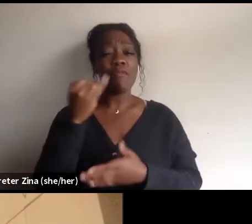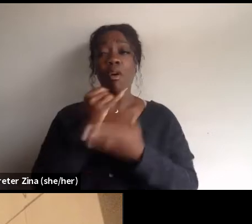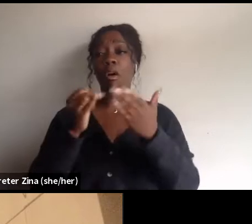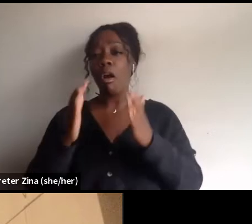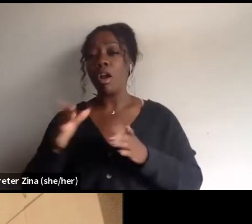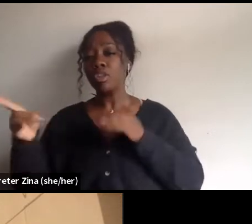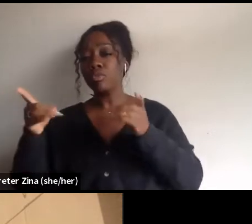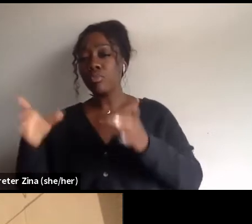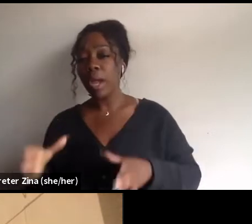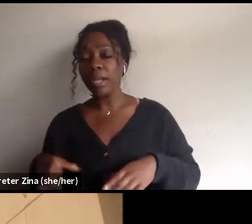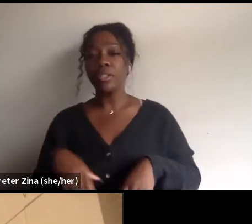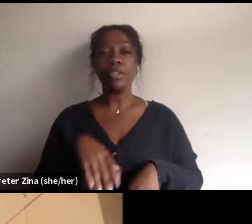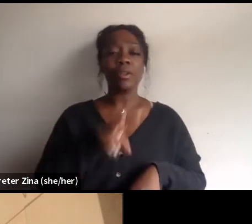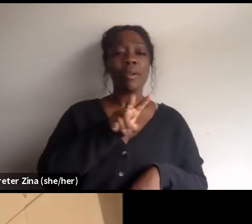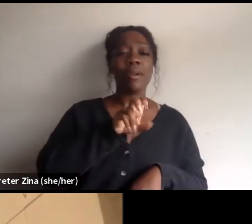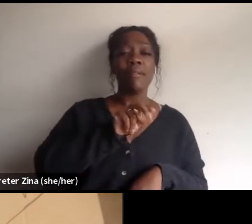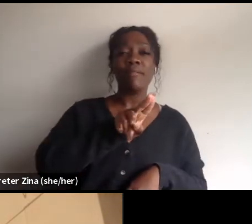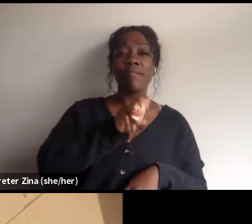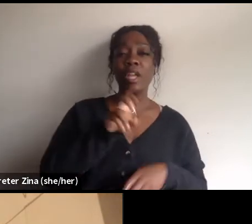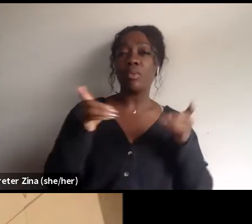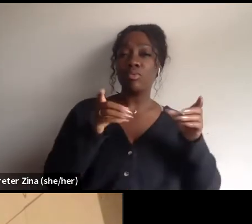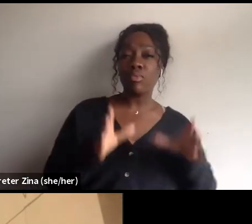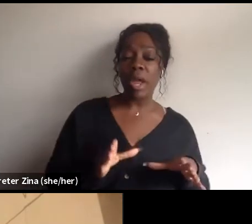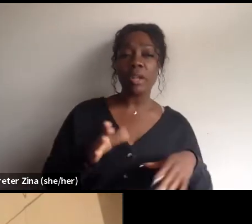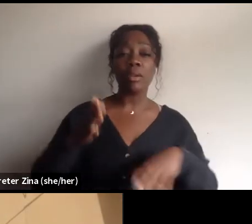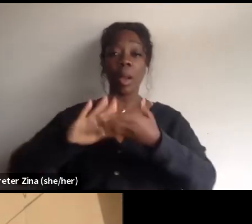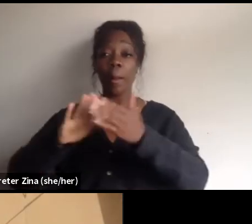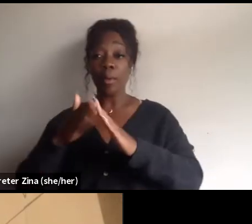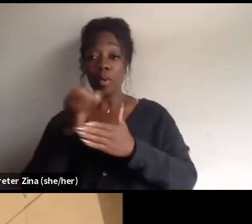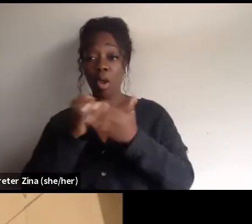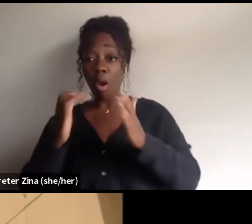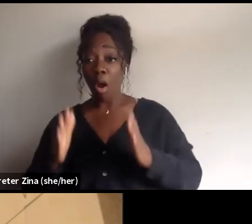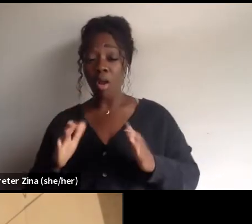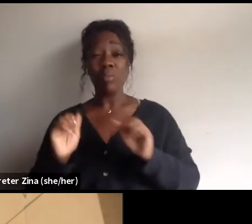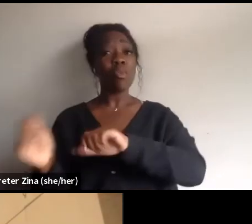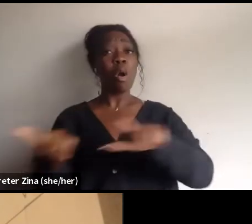we just respect everyone at the same level. We just trying to say that you're welcome